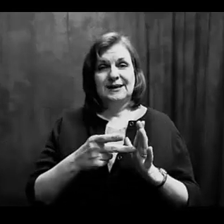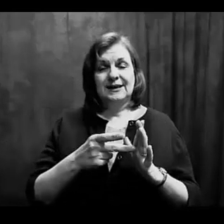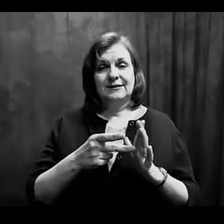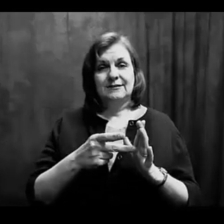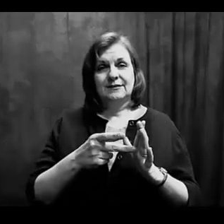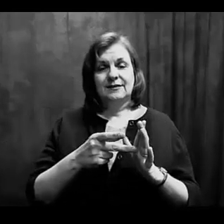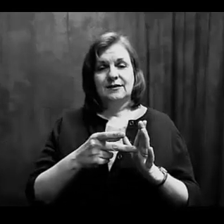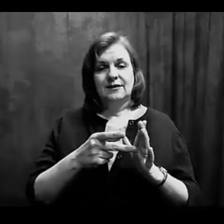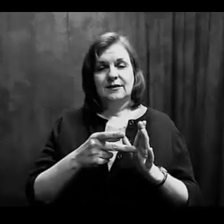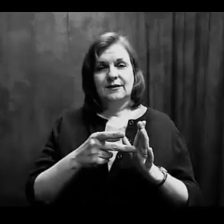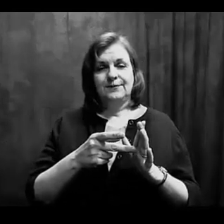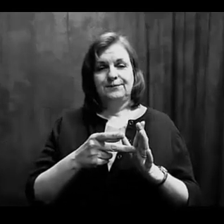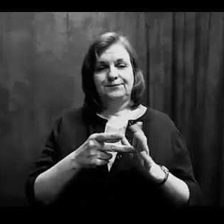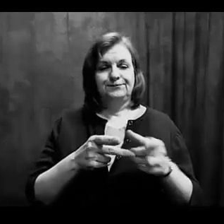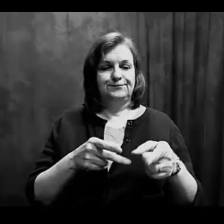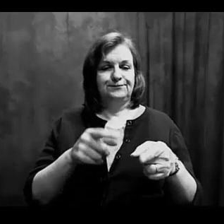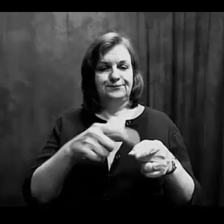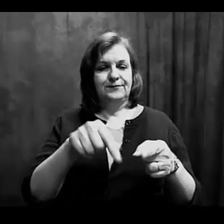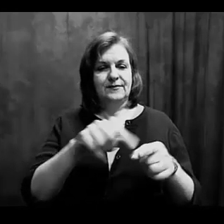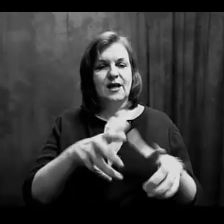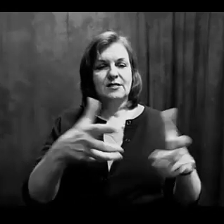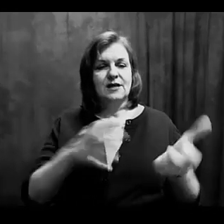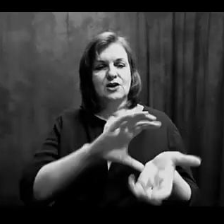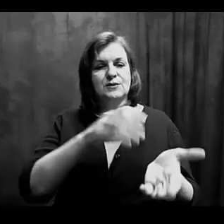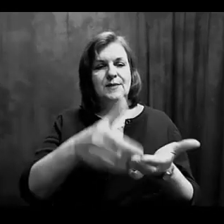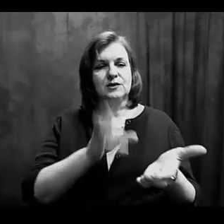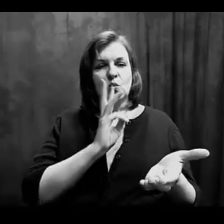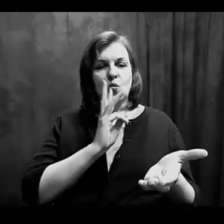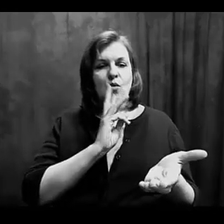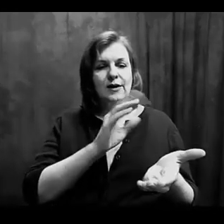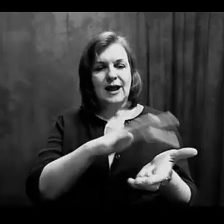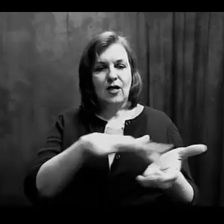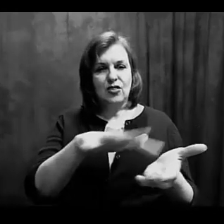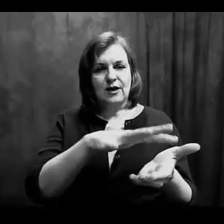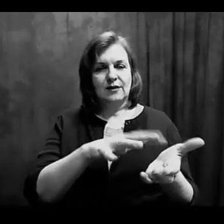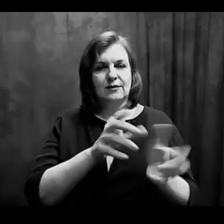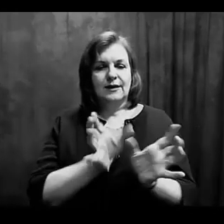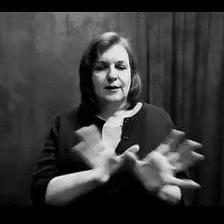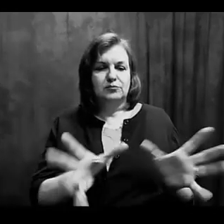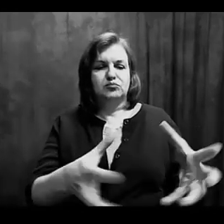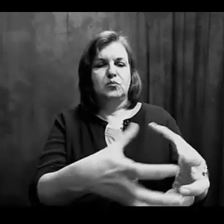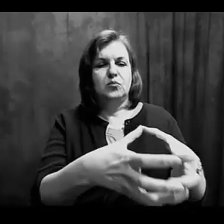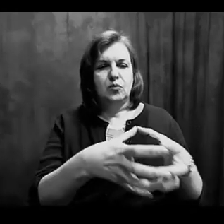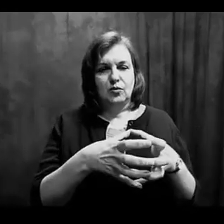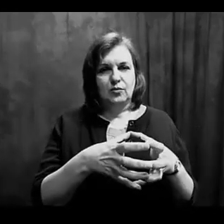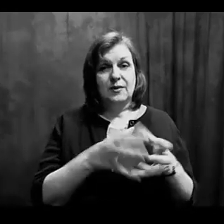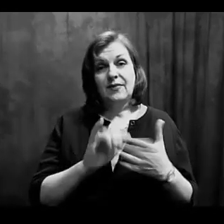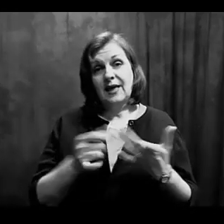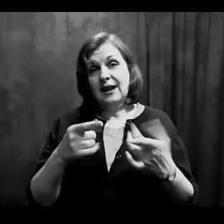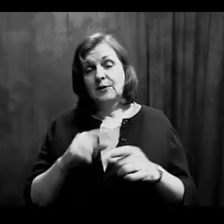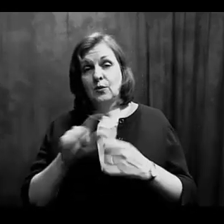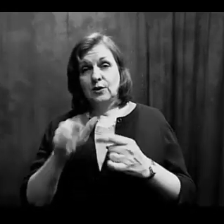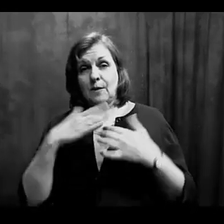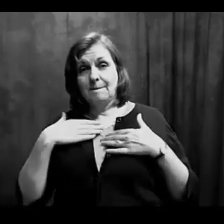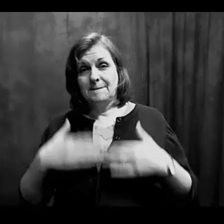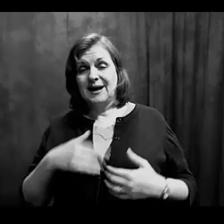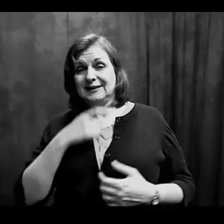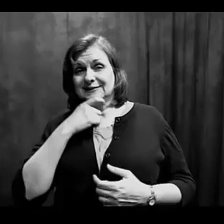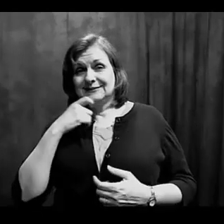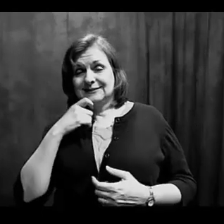bringing in or engulfing large amounts of water -- this happens a lot when you're dehydrated - or when your